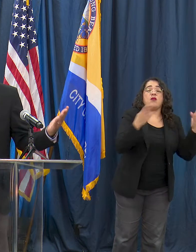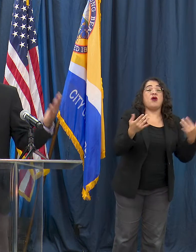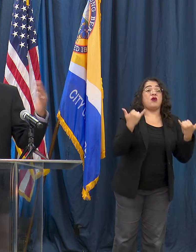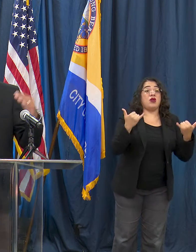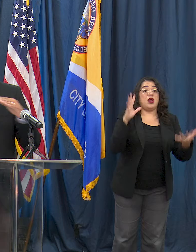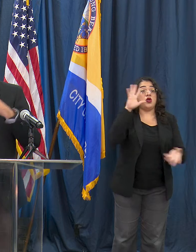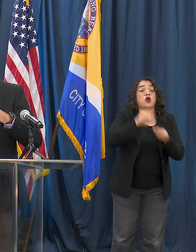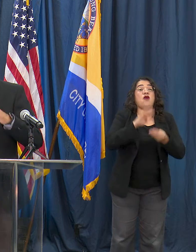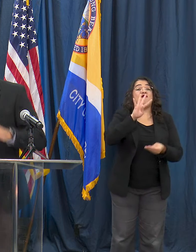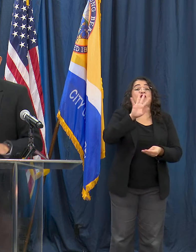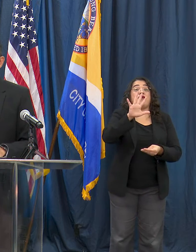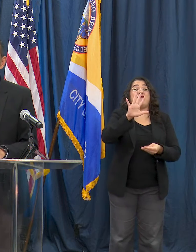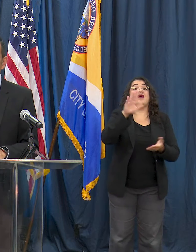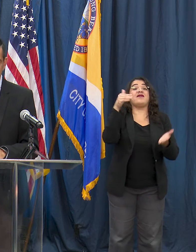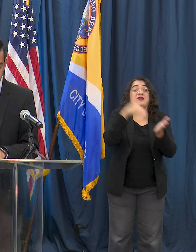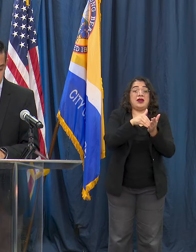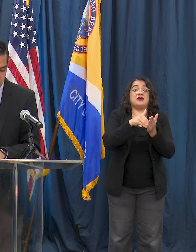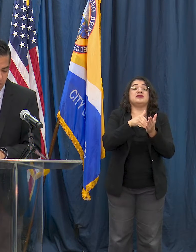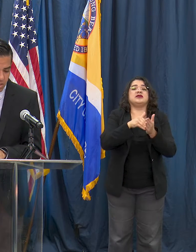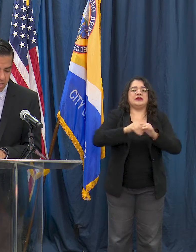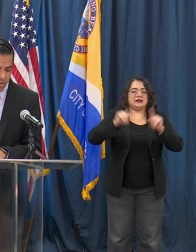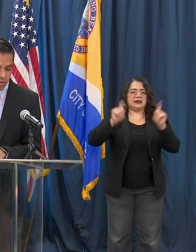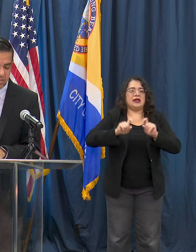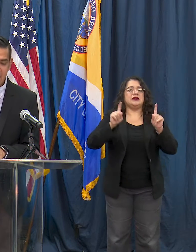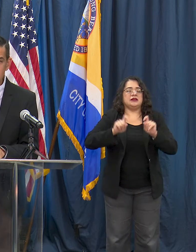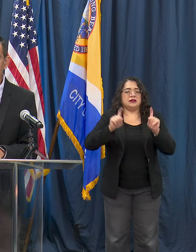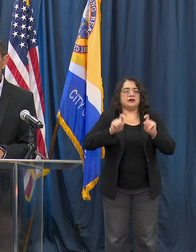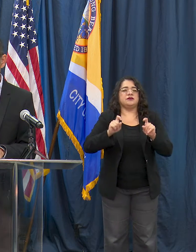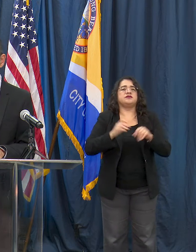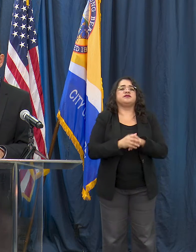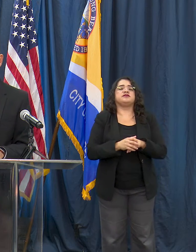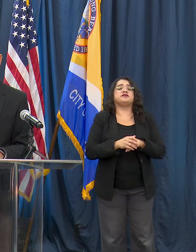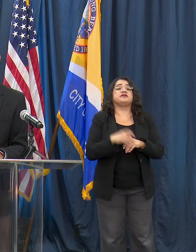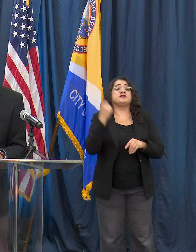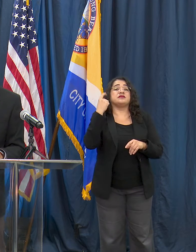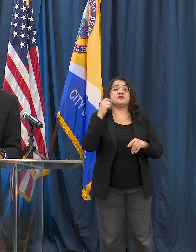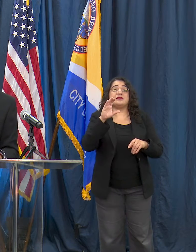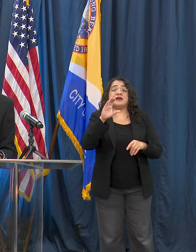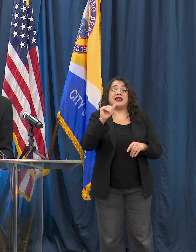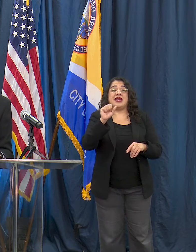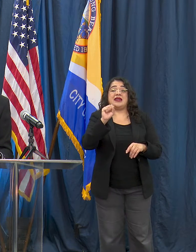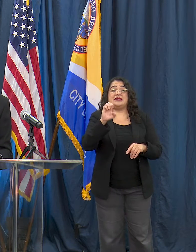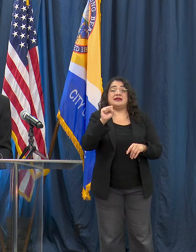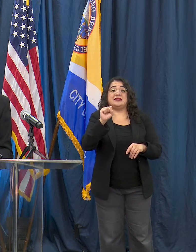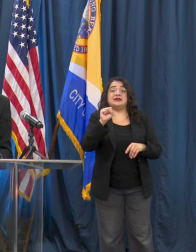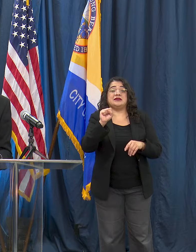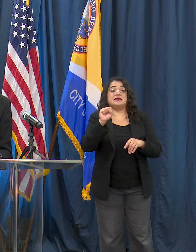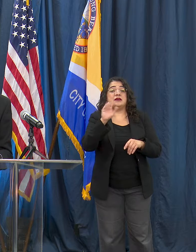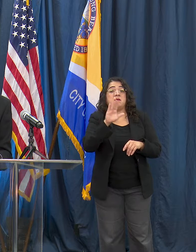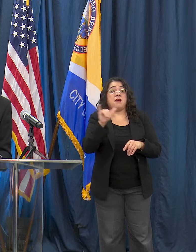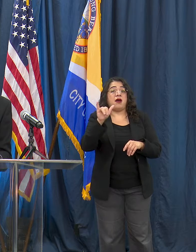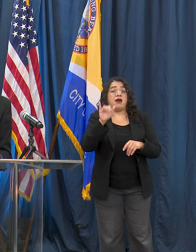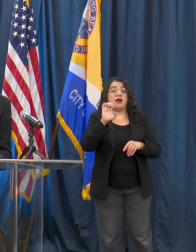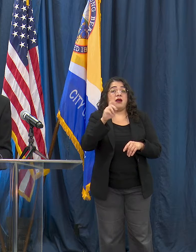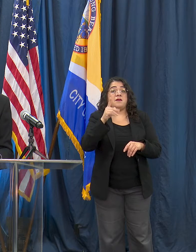but you are seeing that those cases by episode date slightly increase. And you're beginning to see those increases